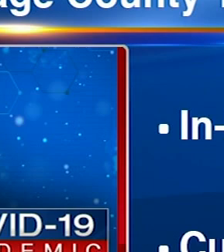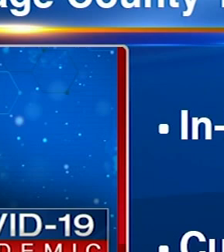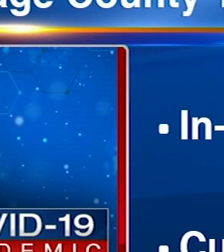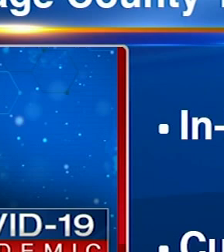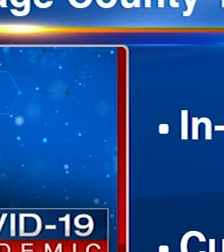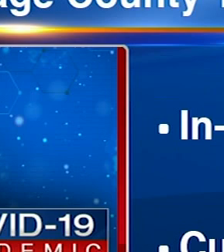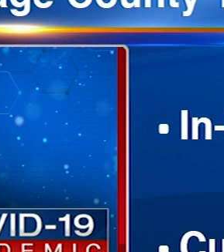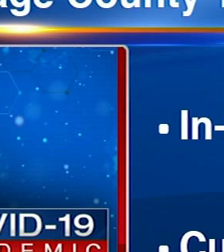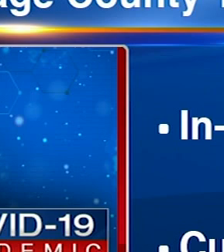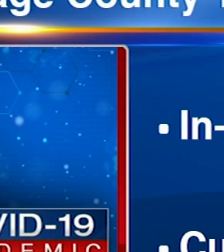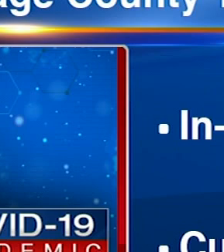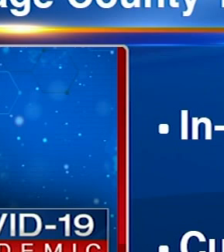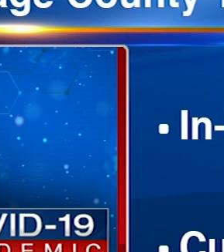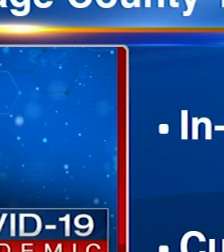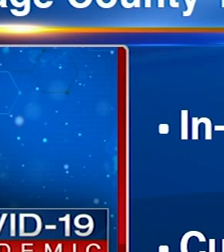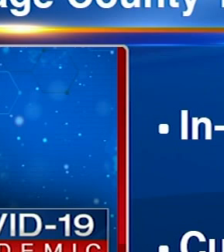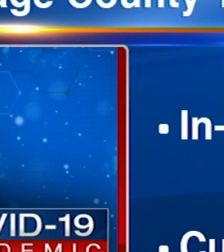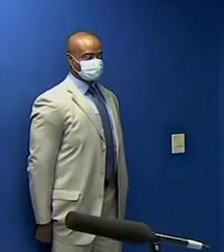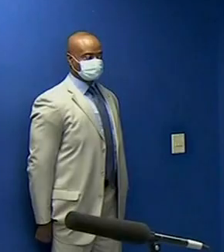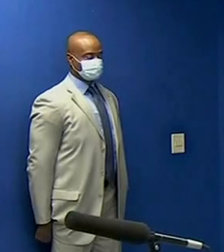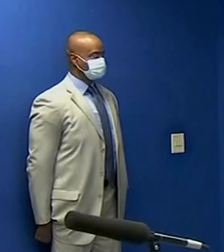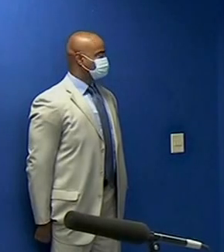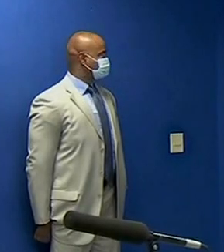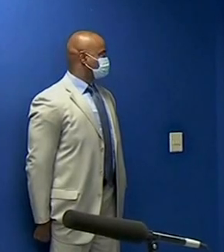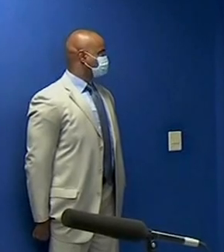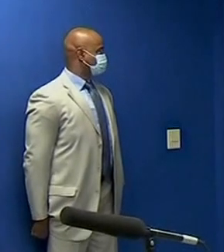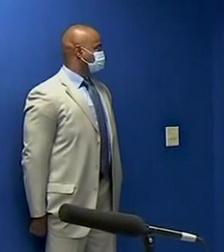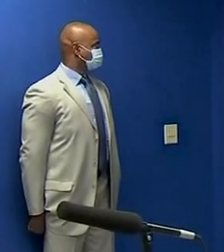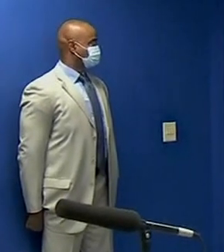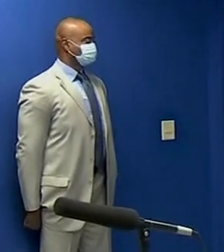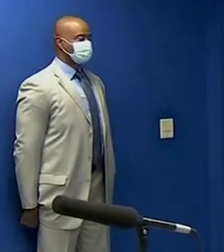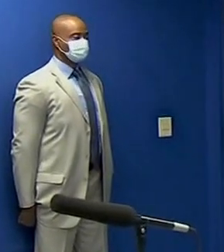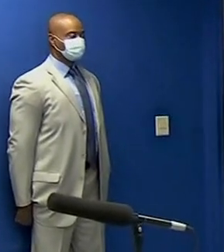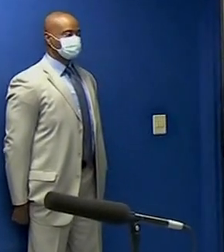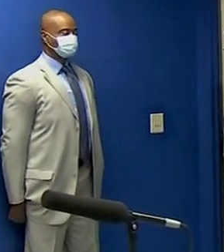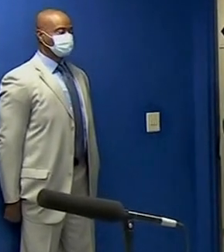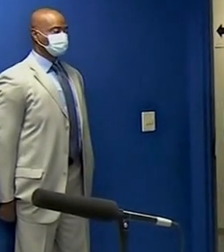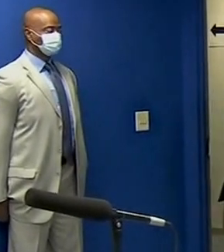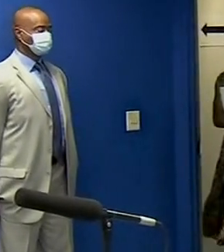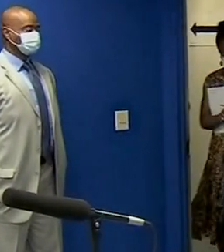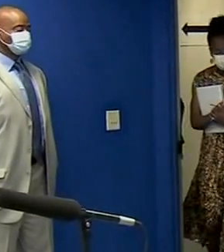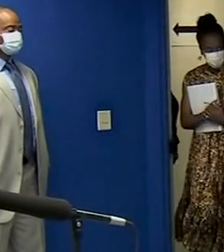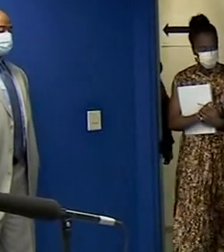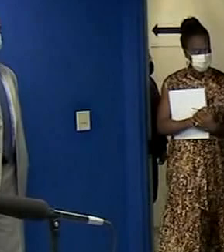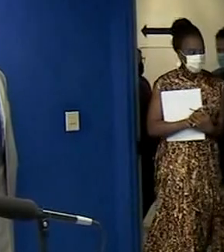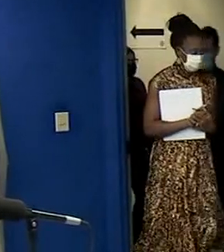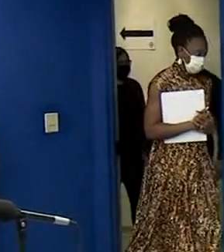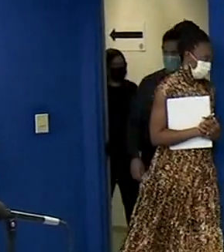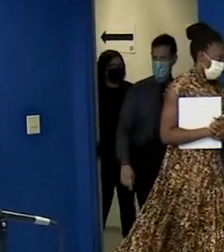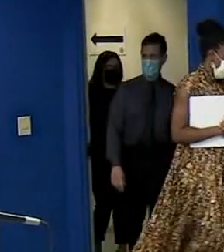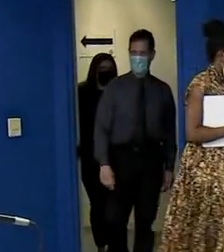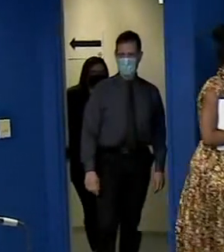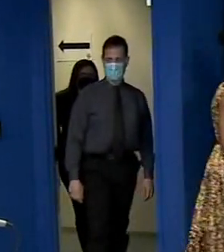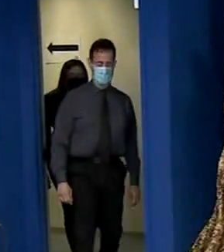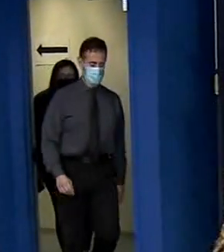OR BELOW 5%.